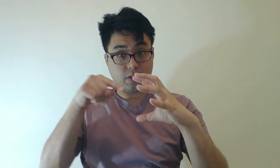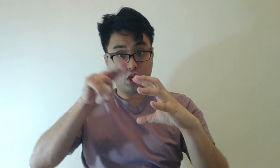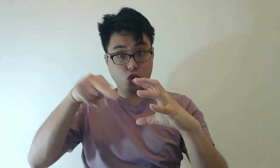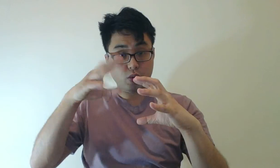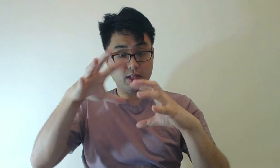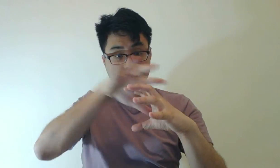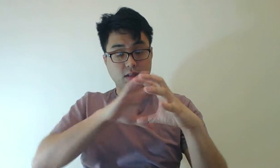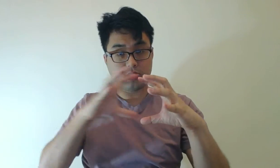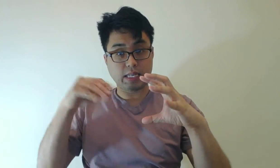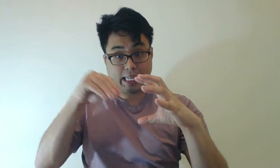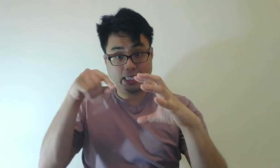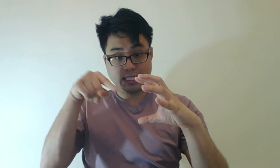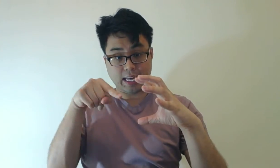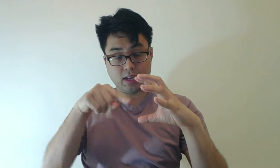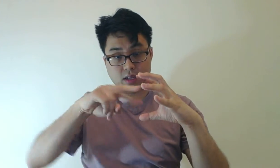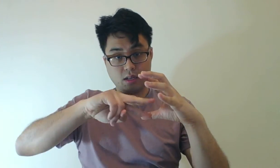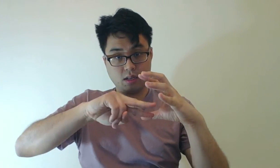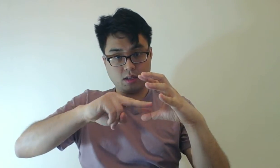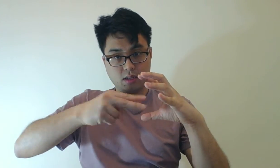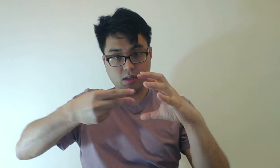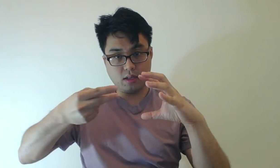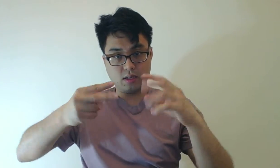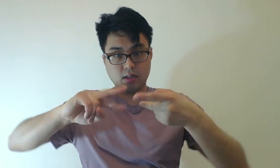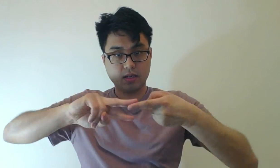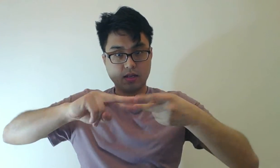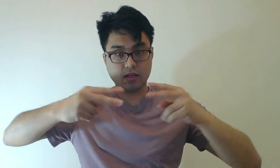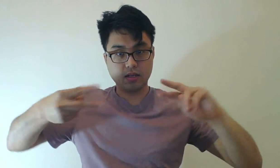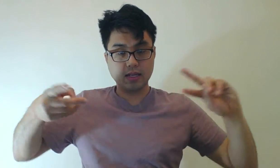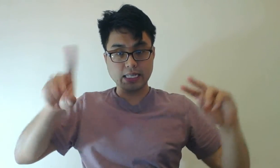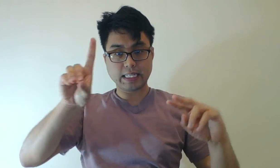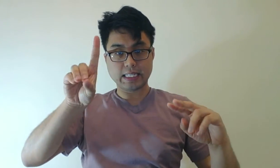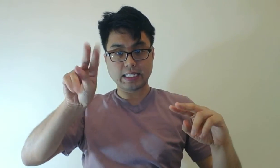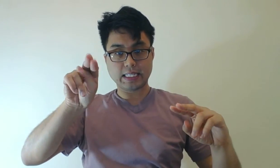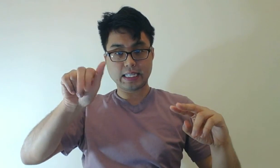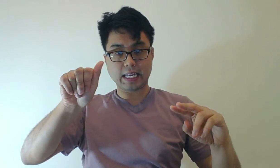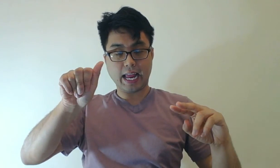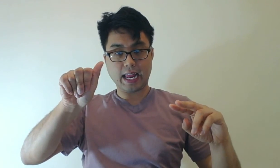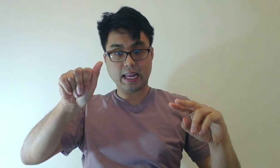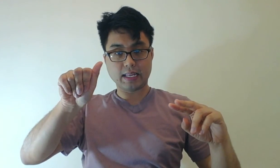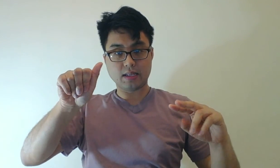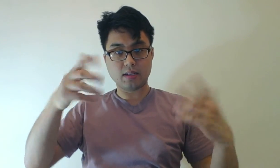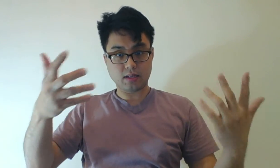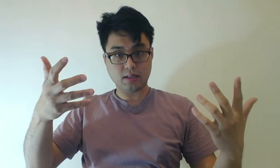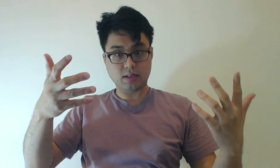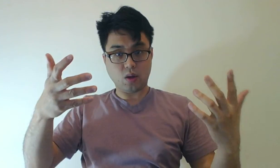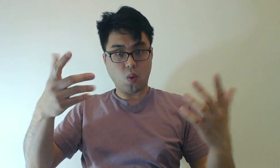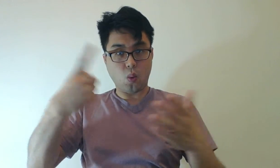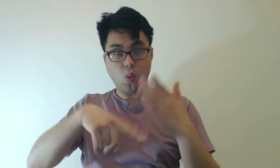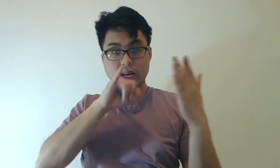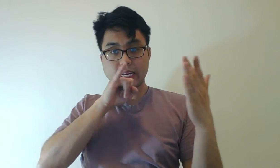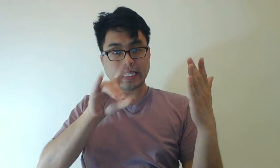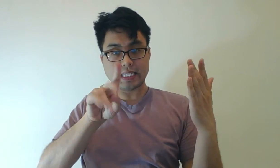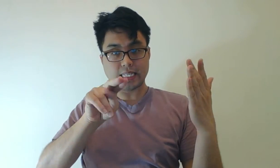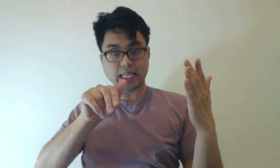inside the nucleus, there is DNA, what is DNA?